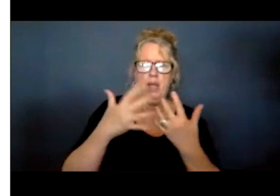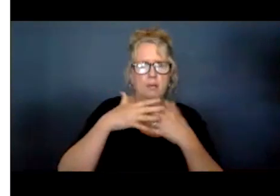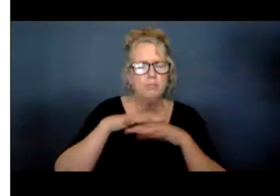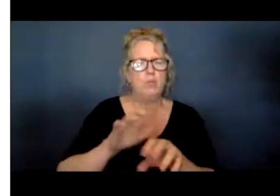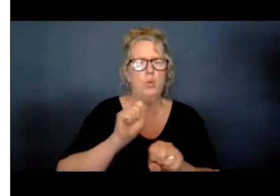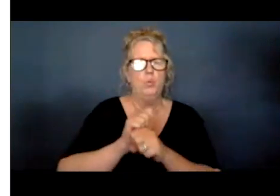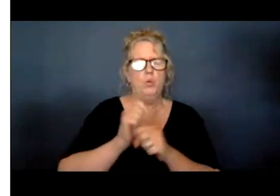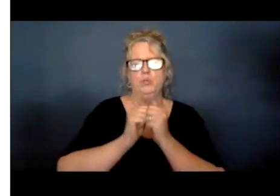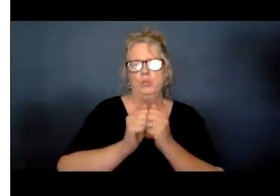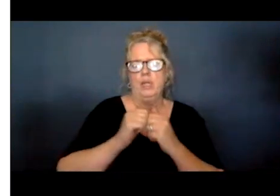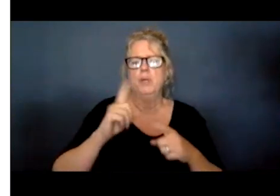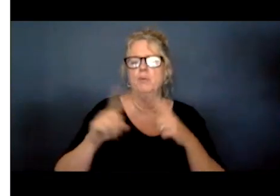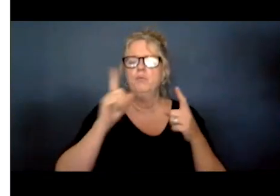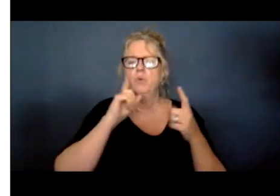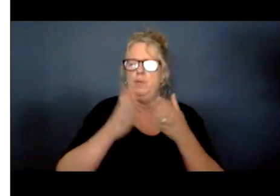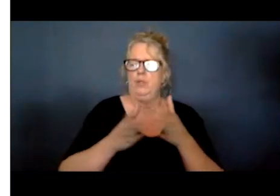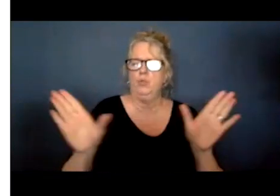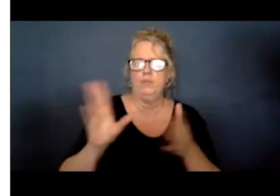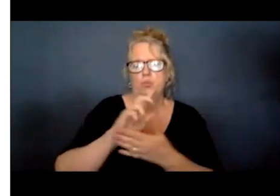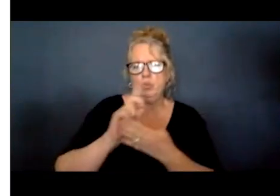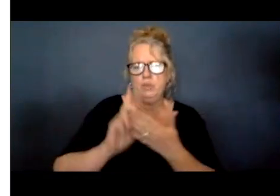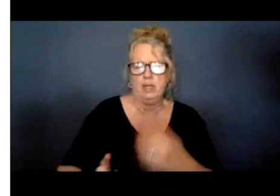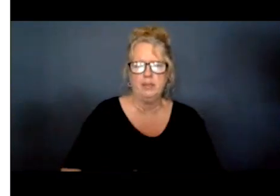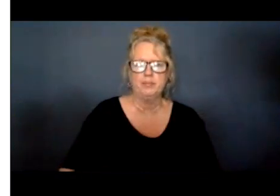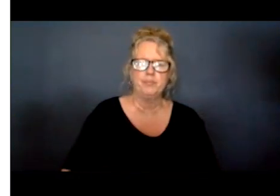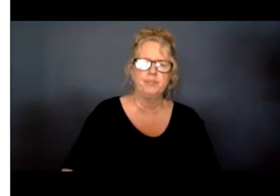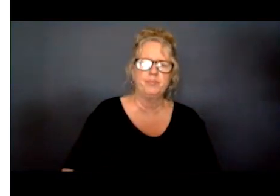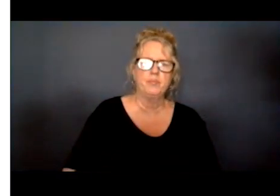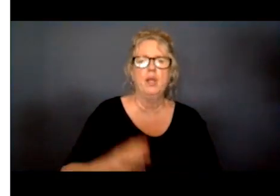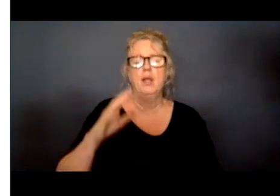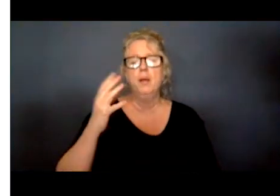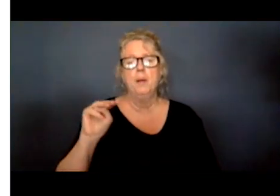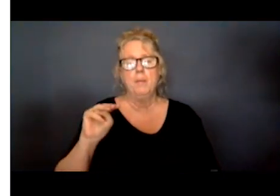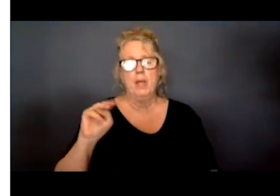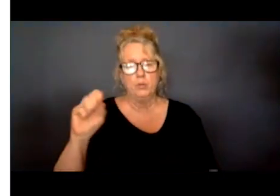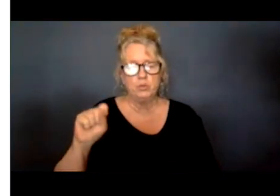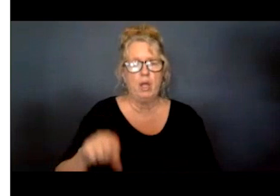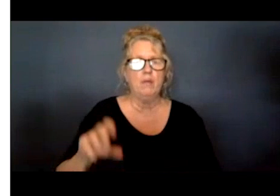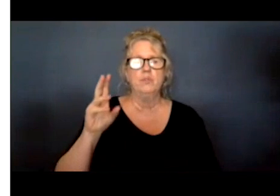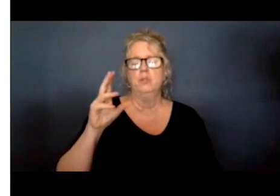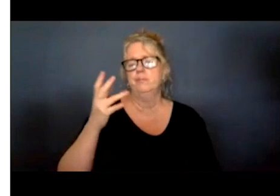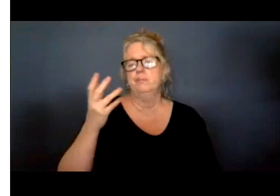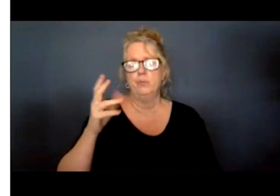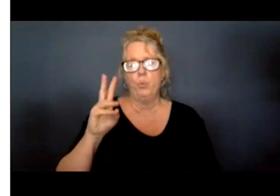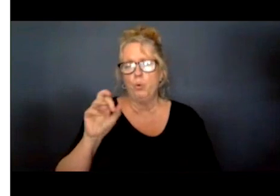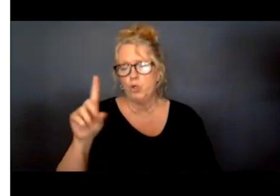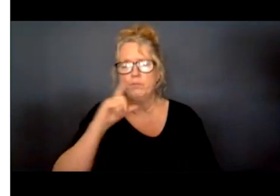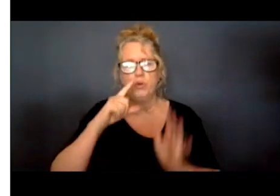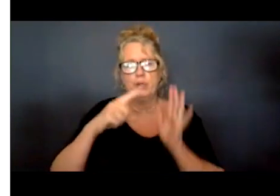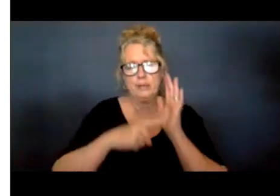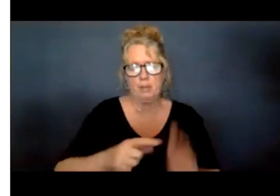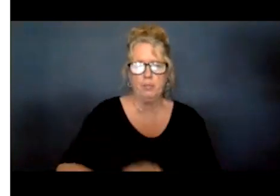promoting universal design. Take Microsoft Word as an example,